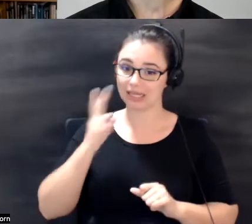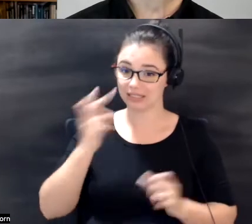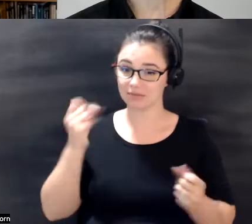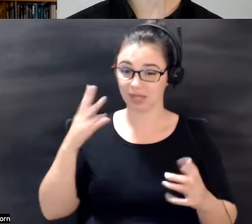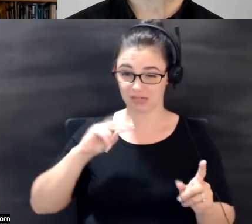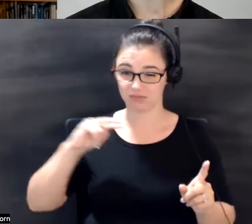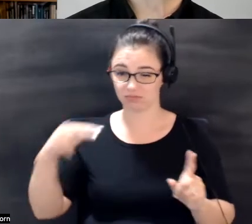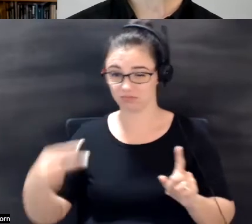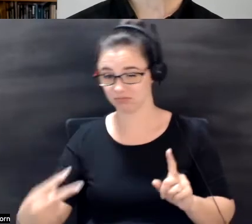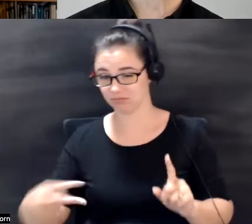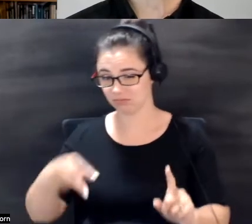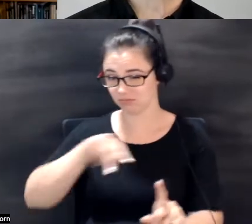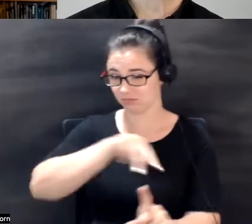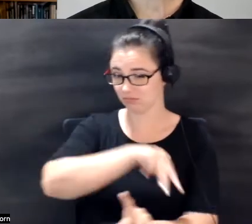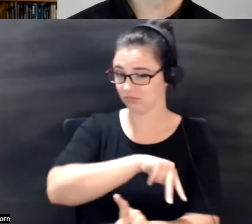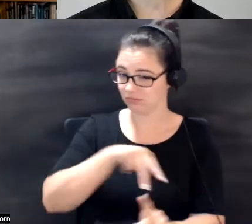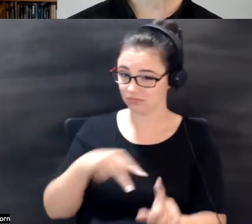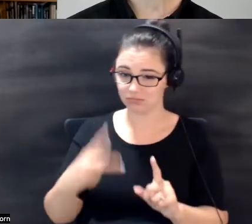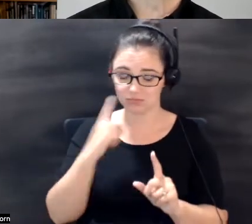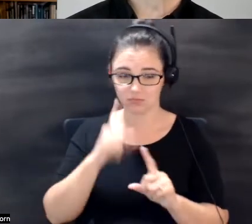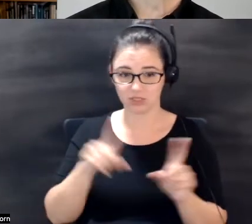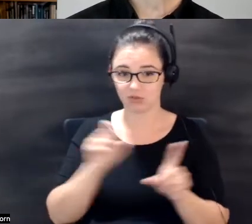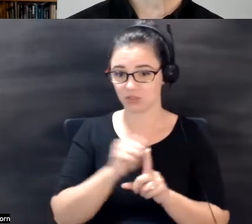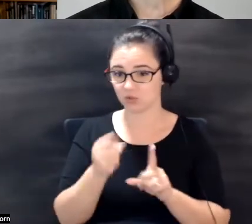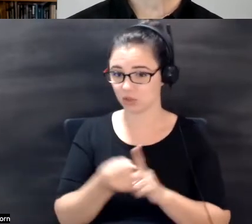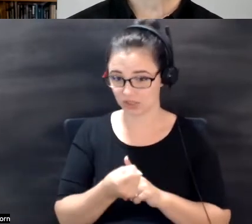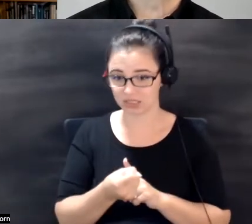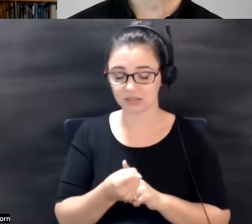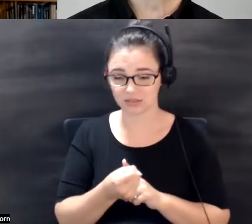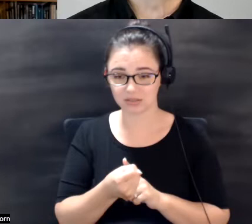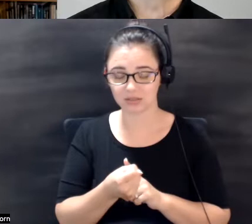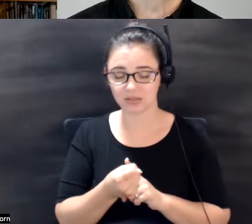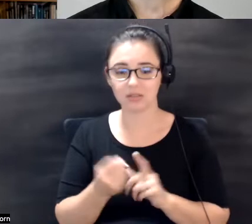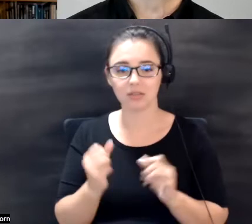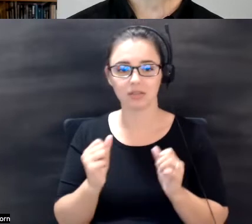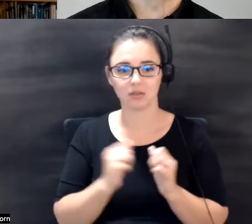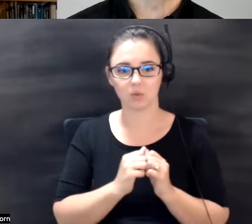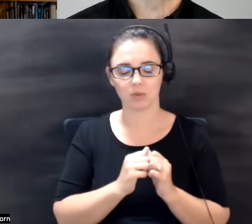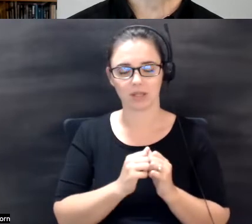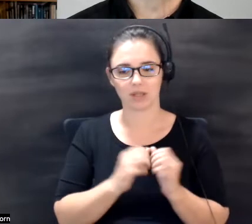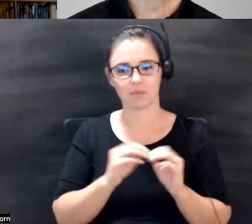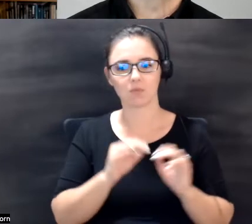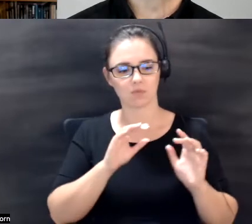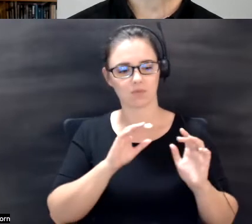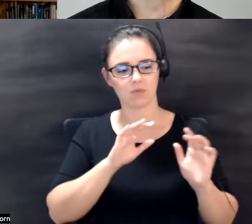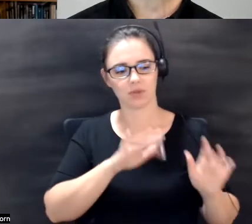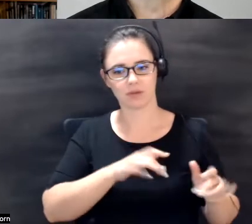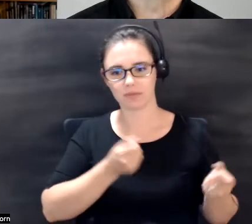of different scenarios with uh a compassionate, uh, empathetic way.